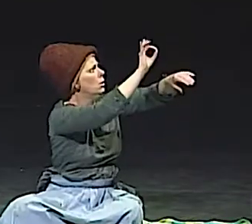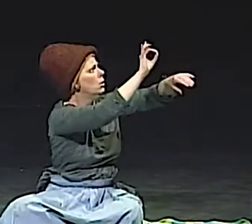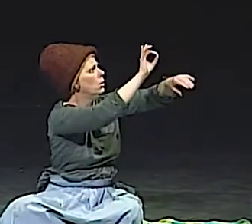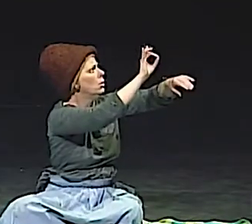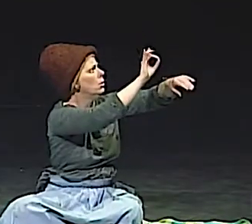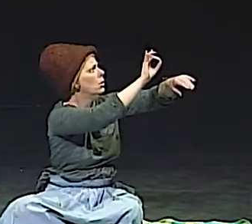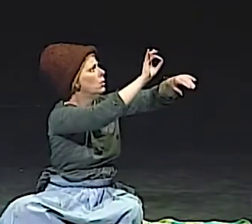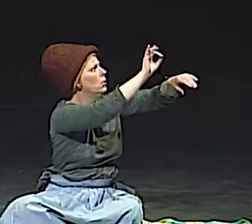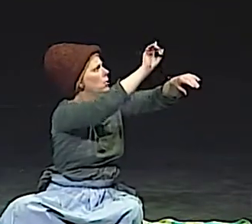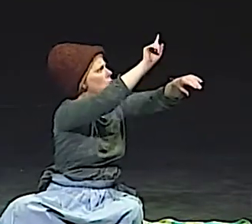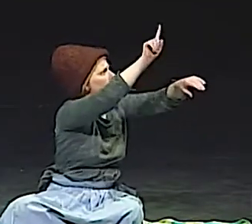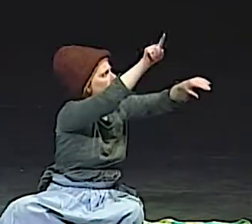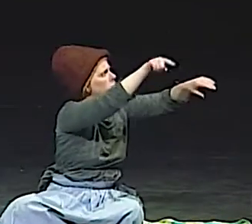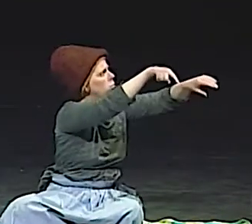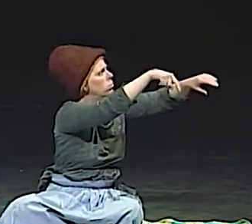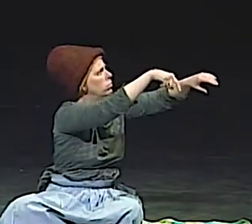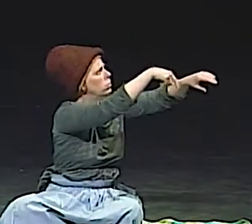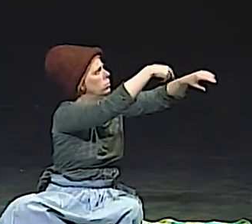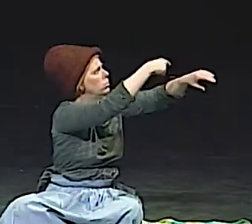8:00.